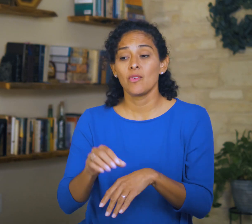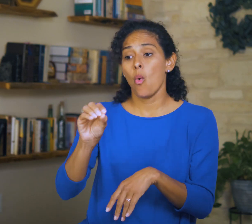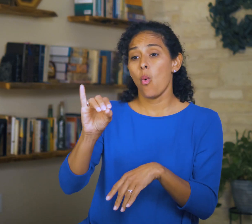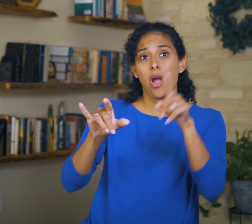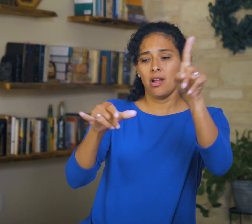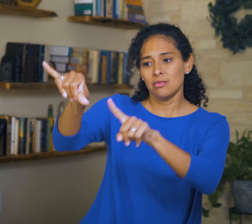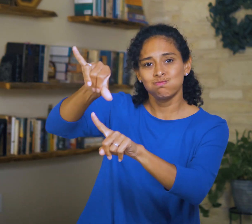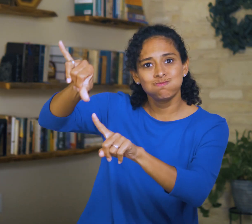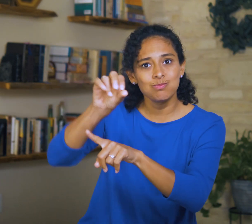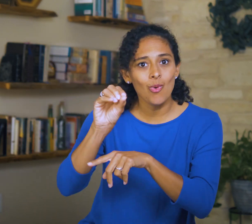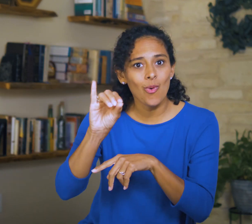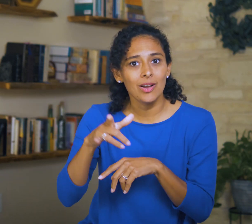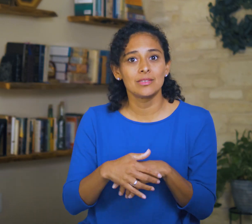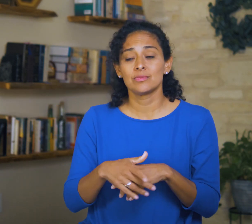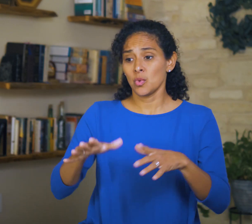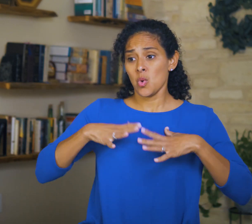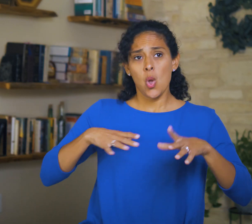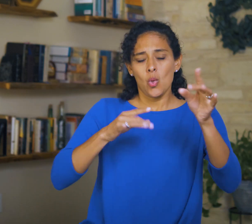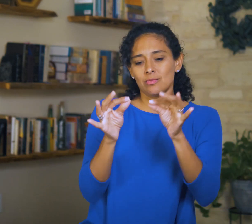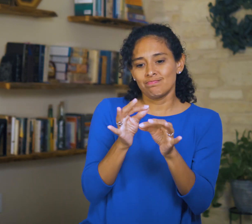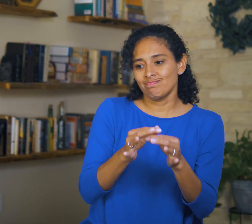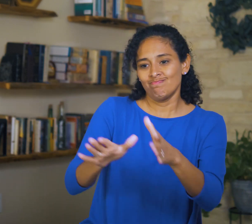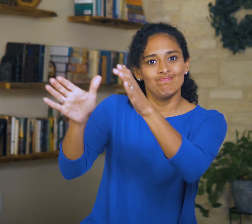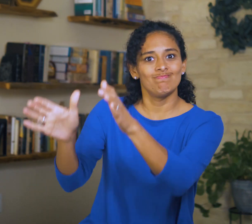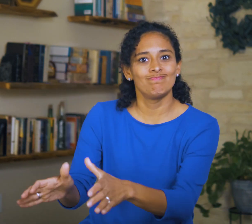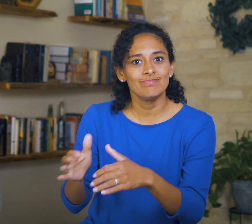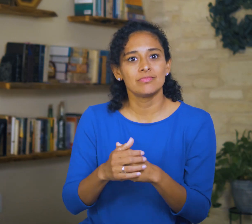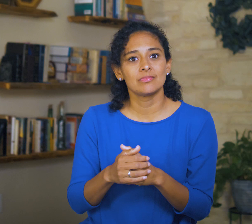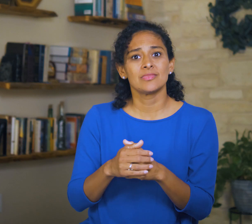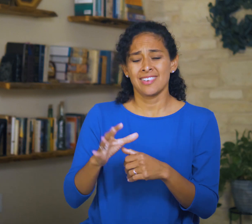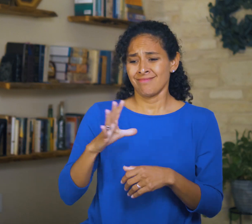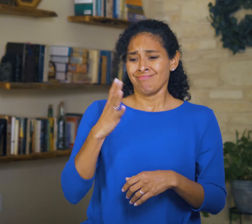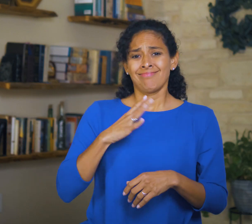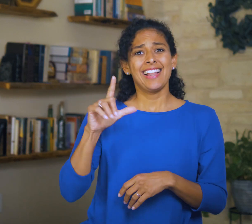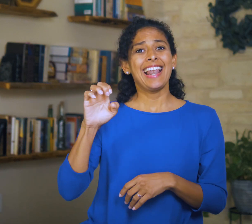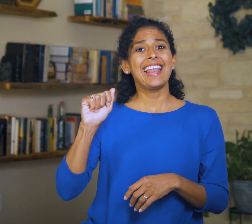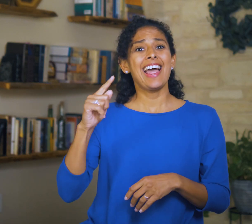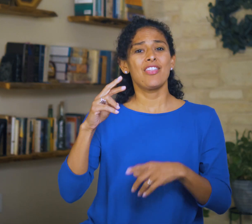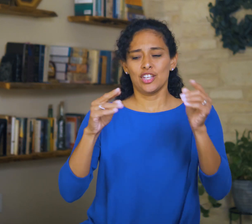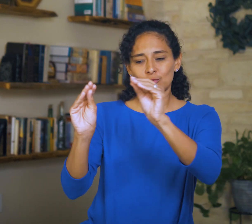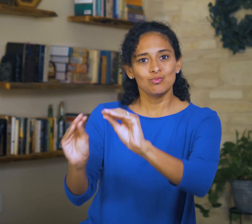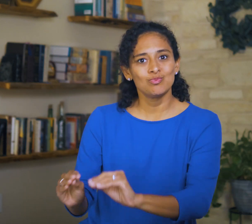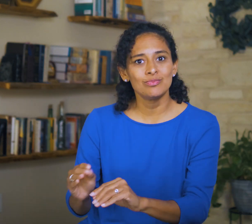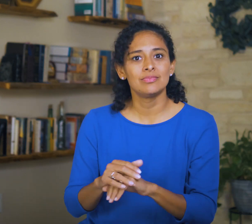I anointed you with oil, I clothed you with embroidered cloth, I shod you with fine leather, I wrapped you in fine linen,